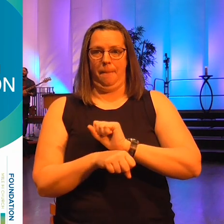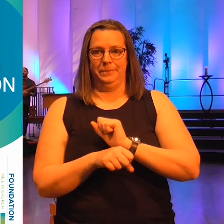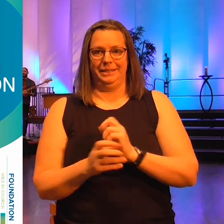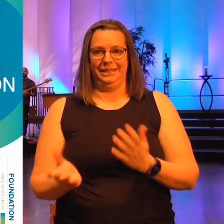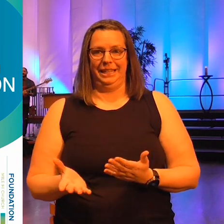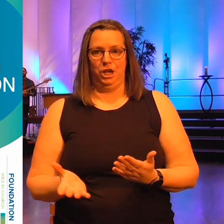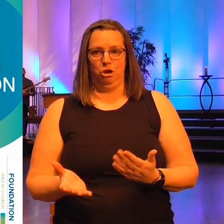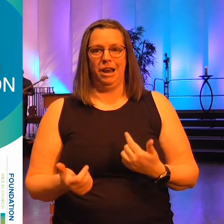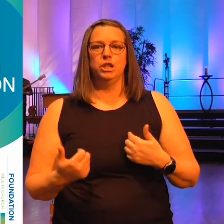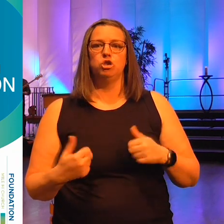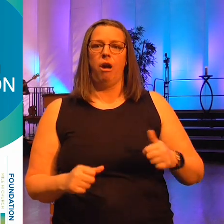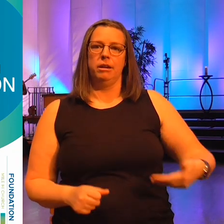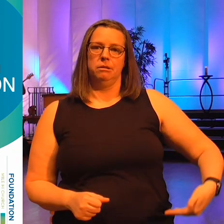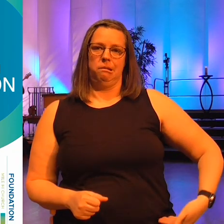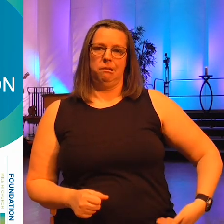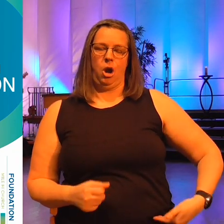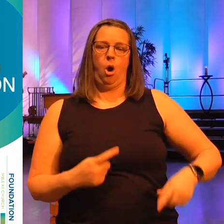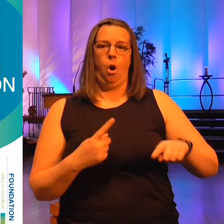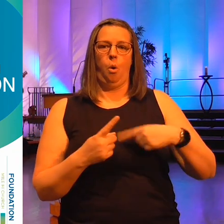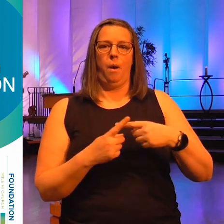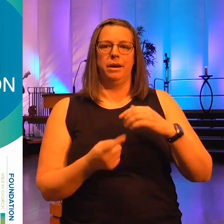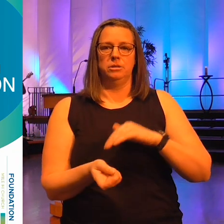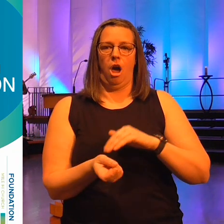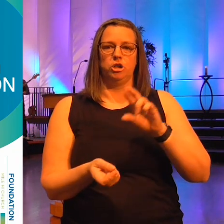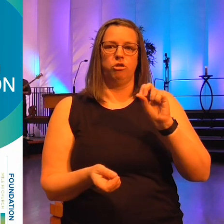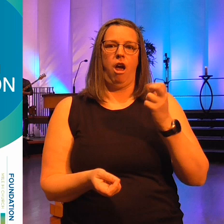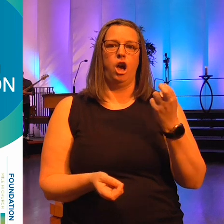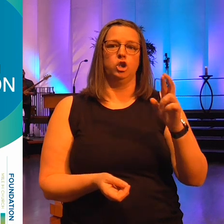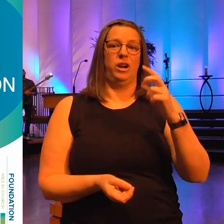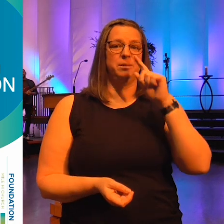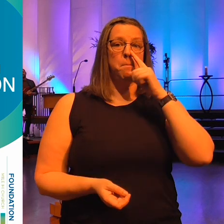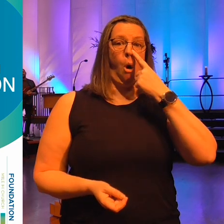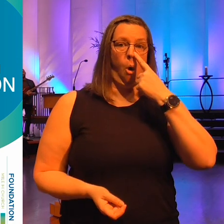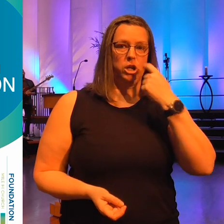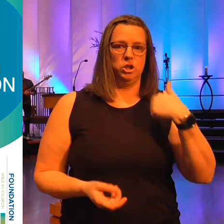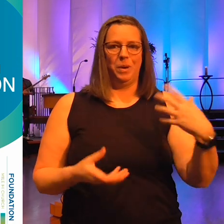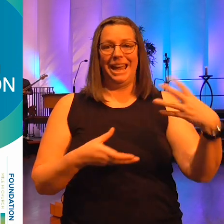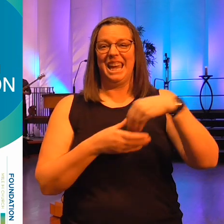sense whenever Dr Roger is bored in any way so that we can get him involved in some work here